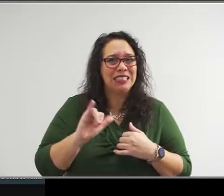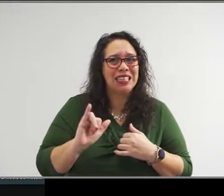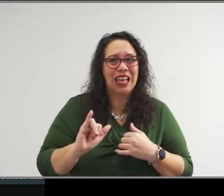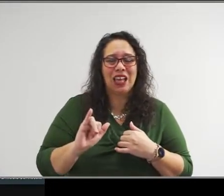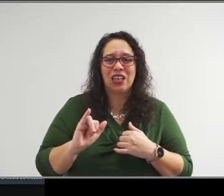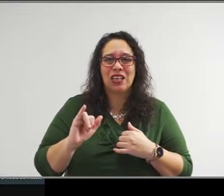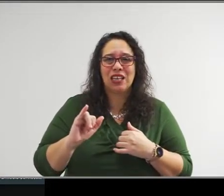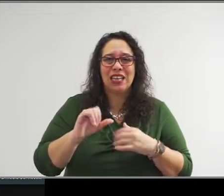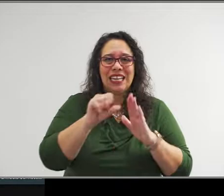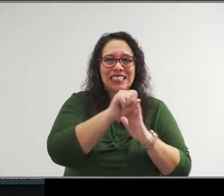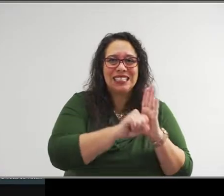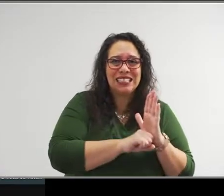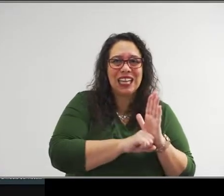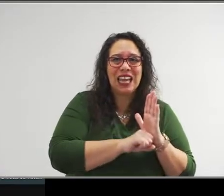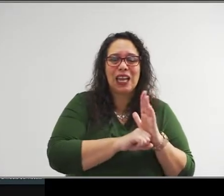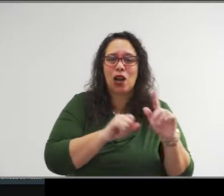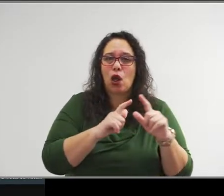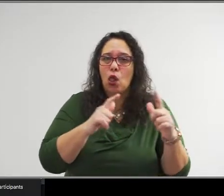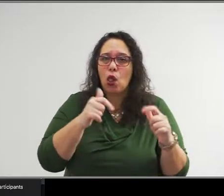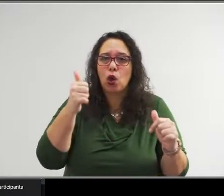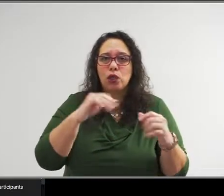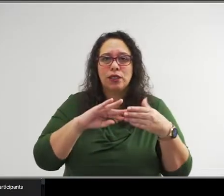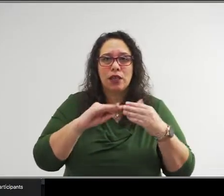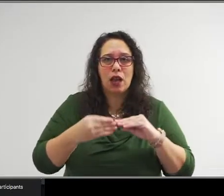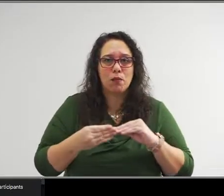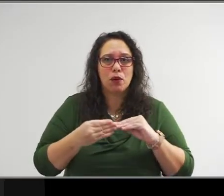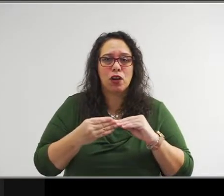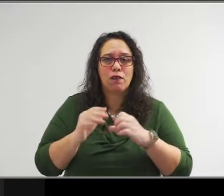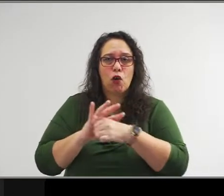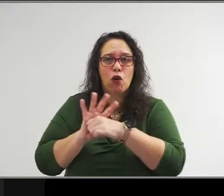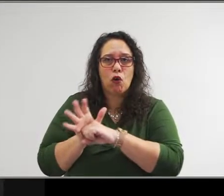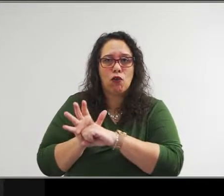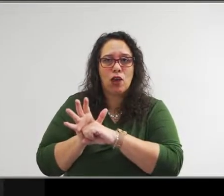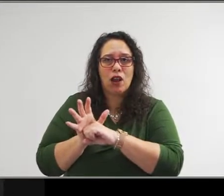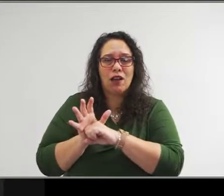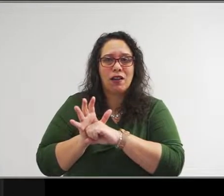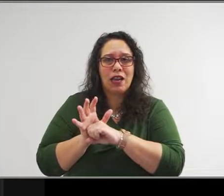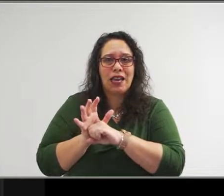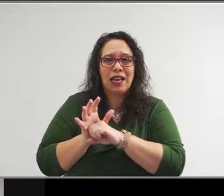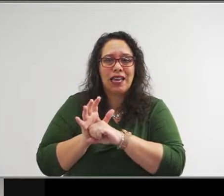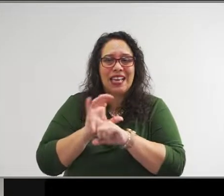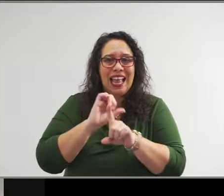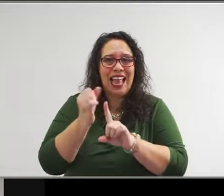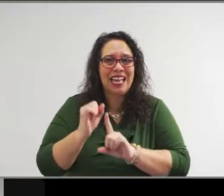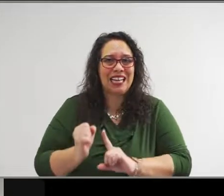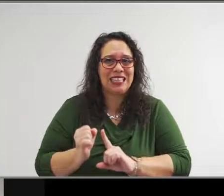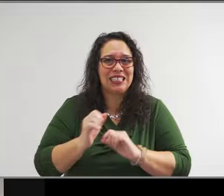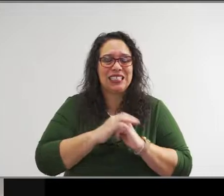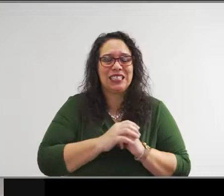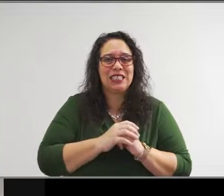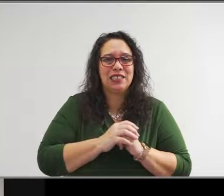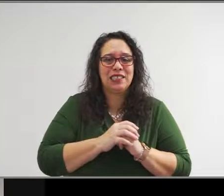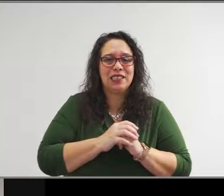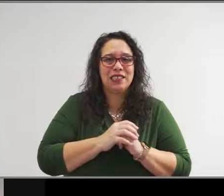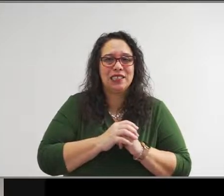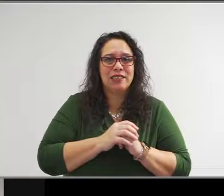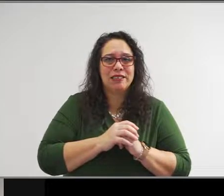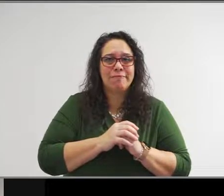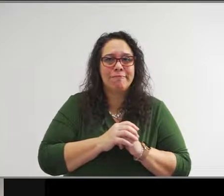that has the largest number of coronavirus cases. We should learn from Florida. Florida has been going to school